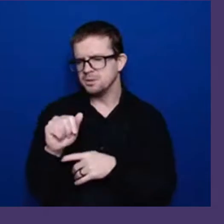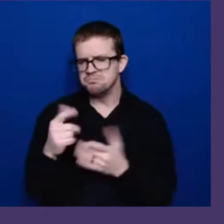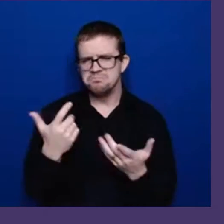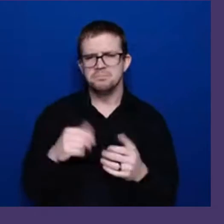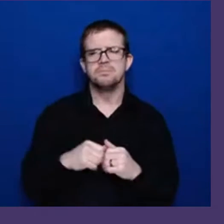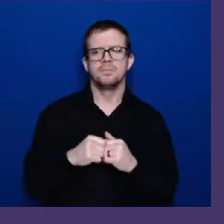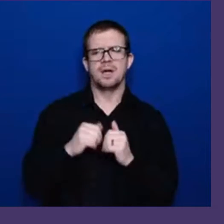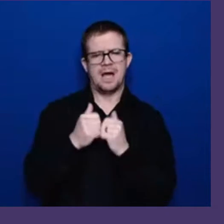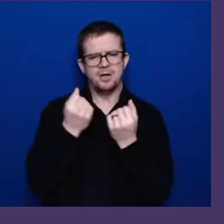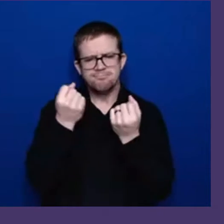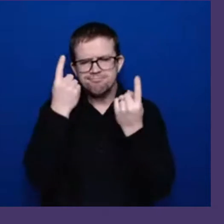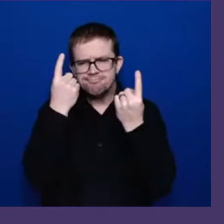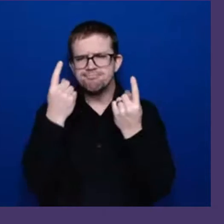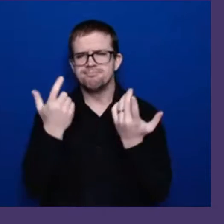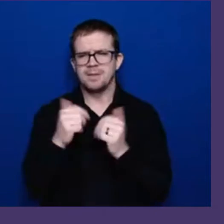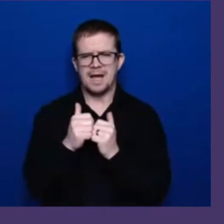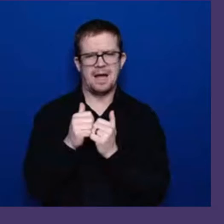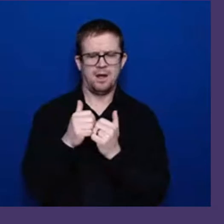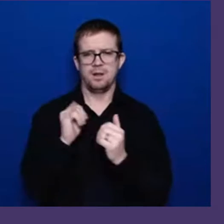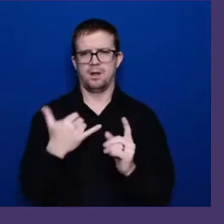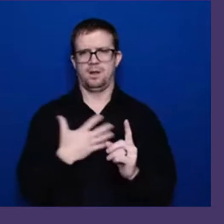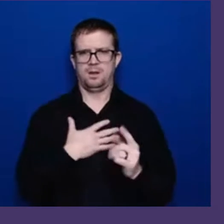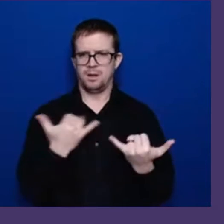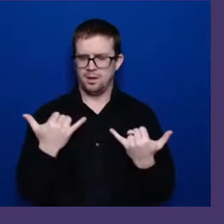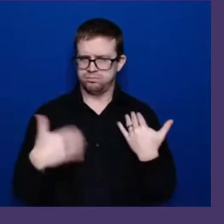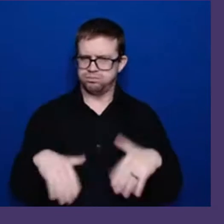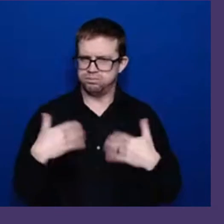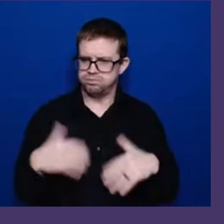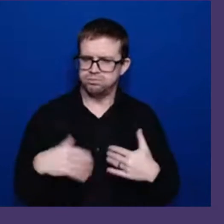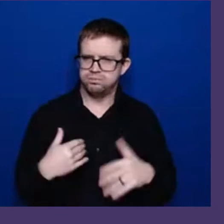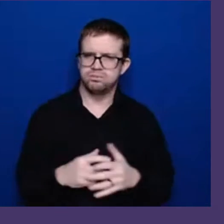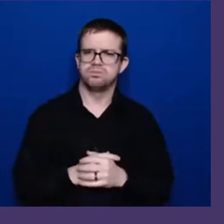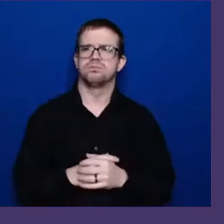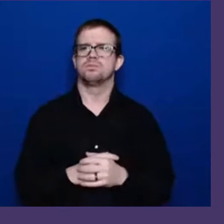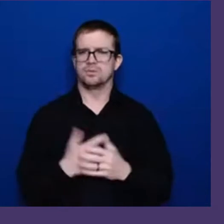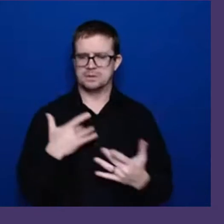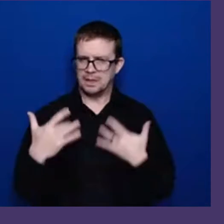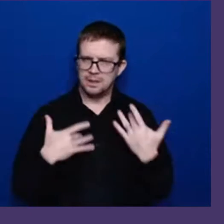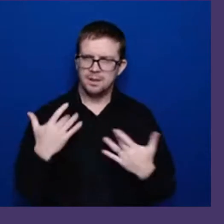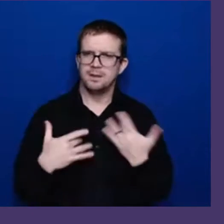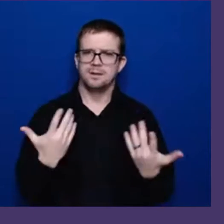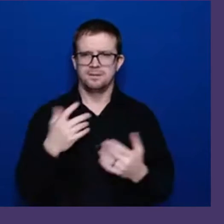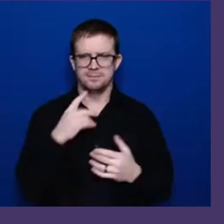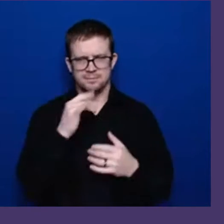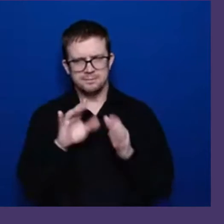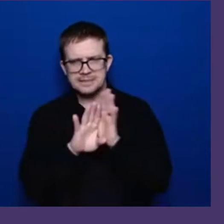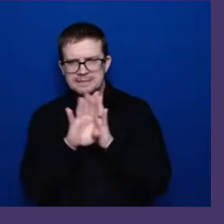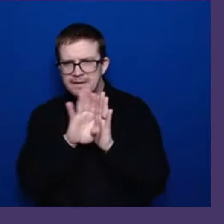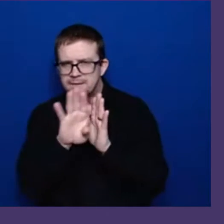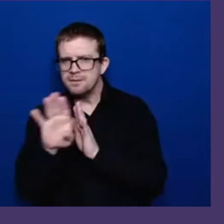I get excited about developing. I get excited about, what are we doing that is genuinely useful for folks.